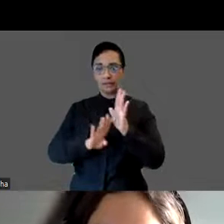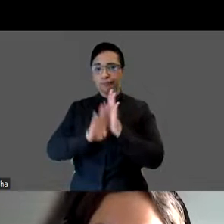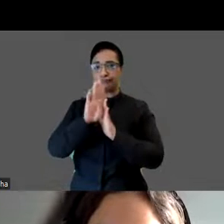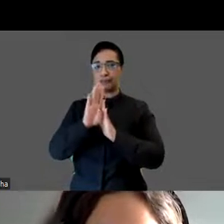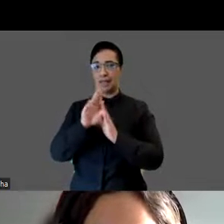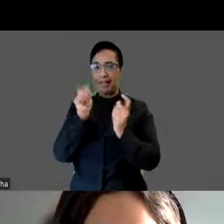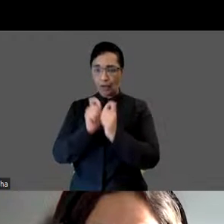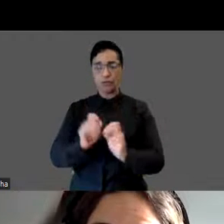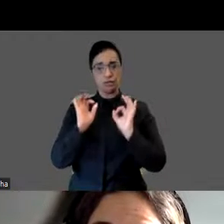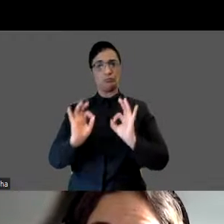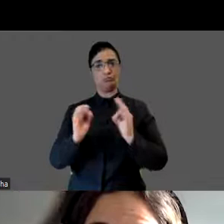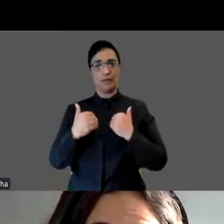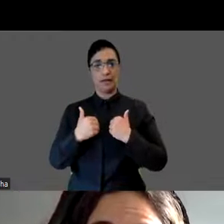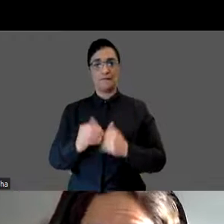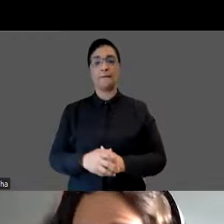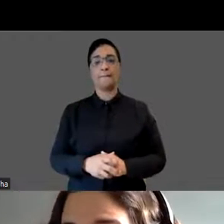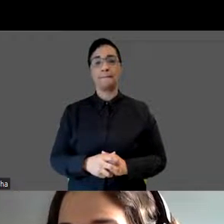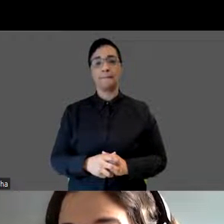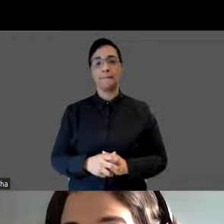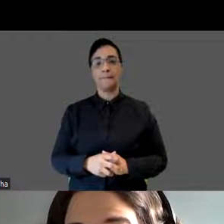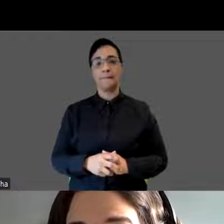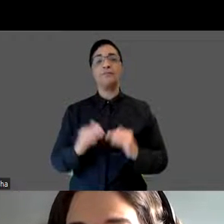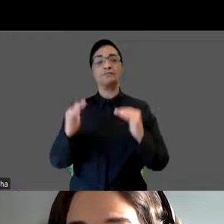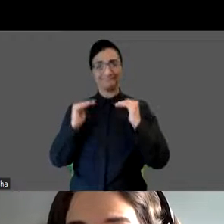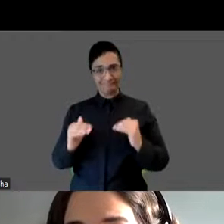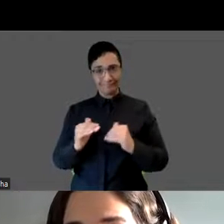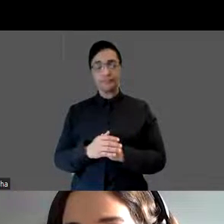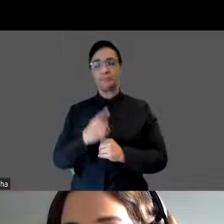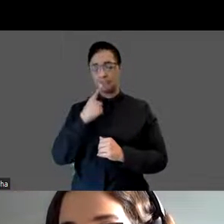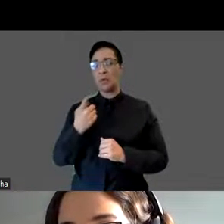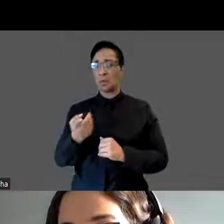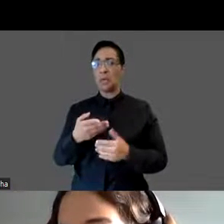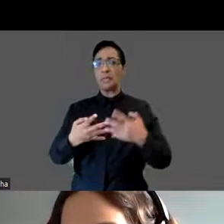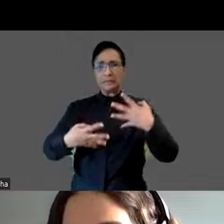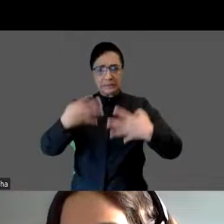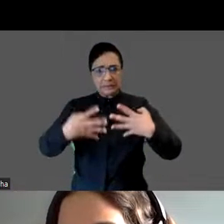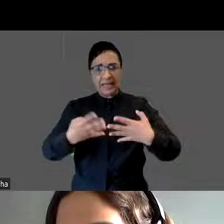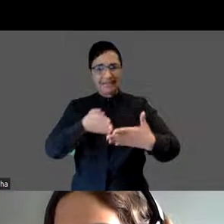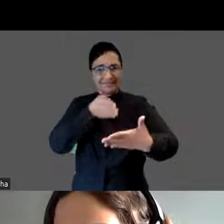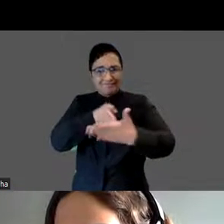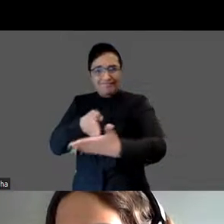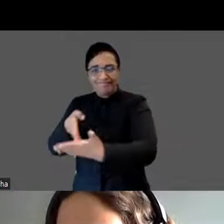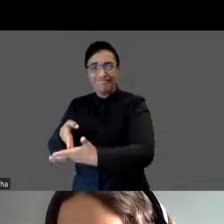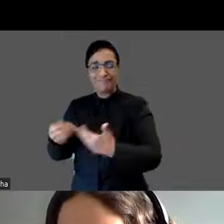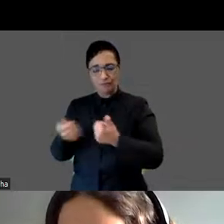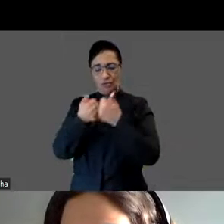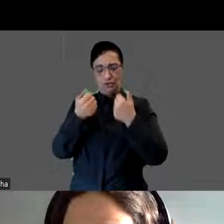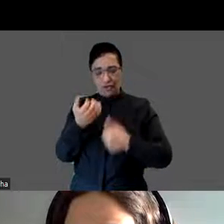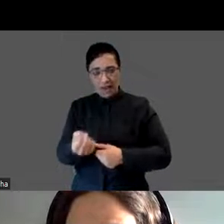They also mentioned some challenges, and I also had contact with several OPDs on how